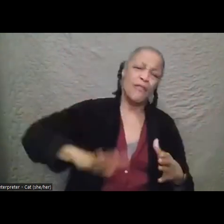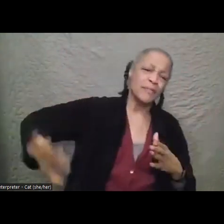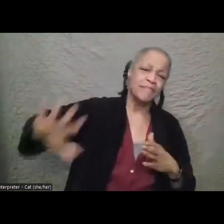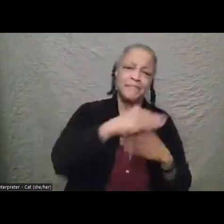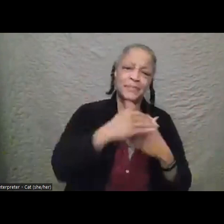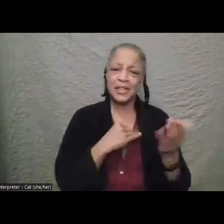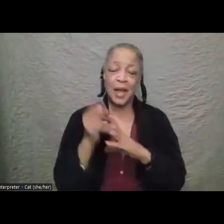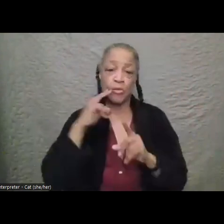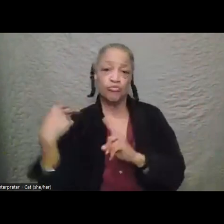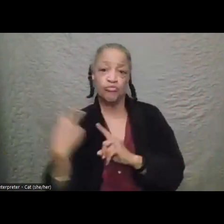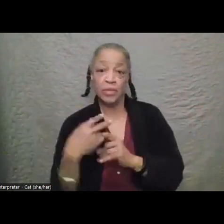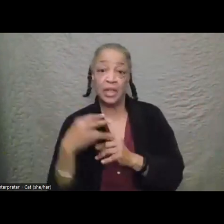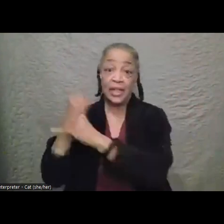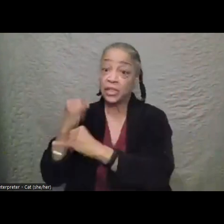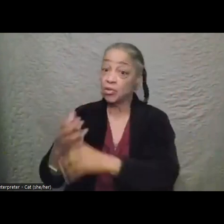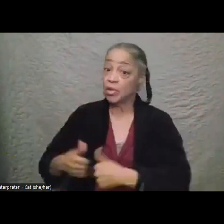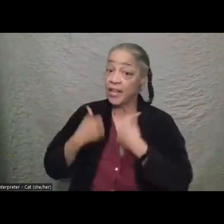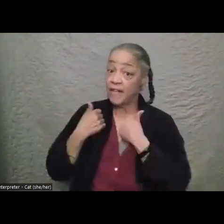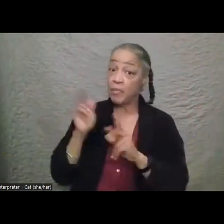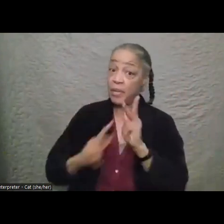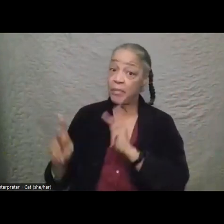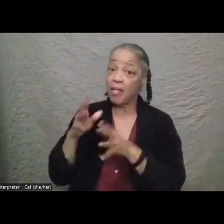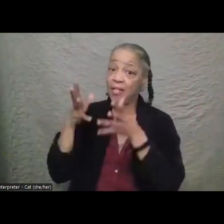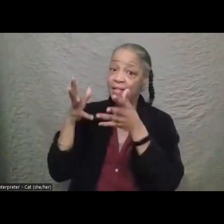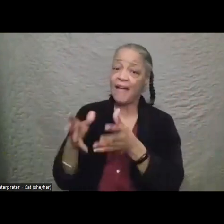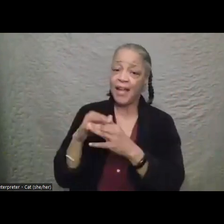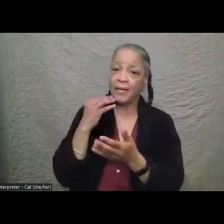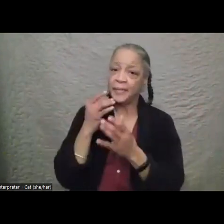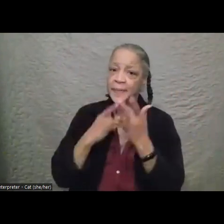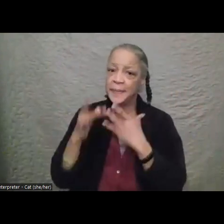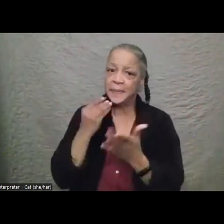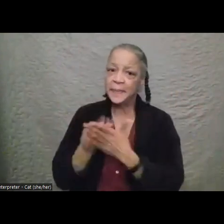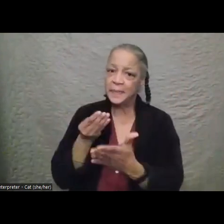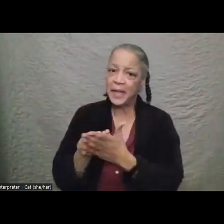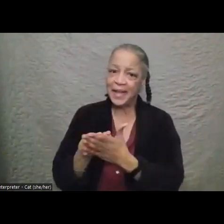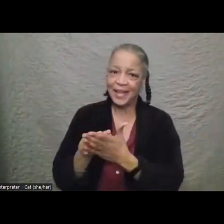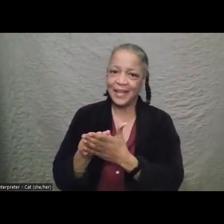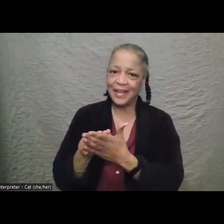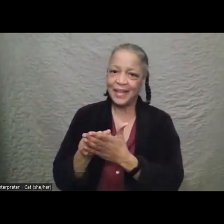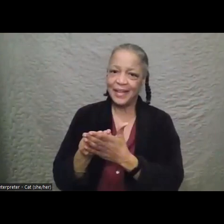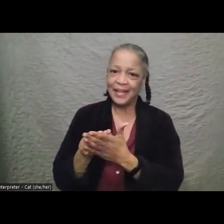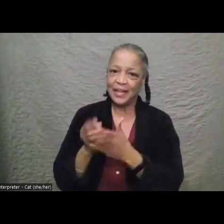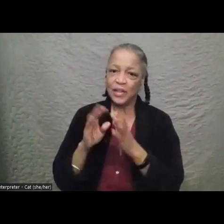In his institutional living, folks are left with very few dollars to maneuver in their daily life.